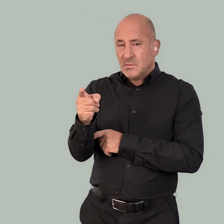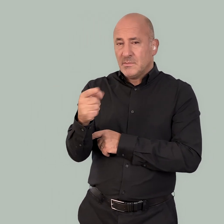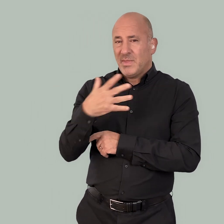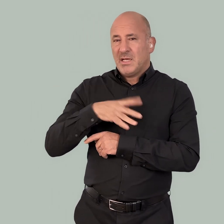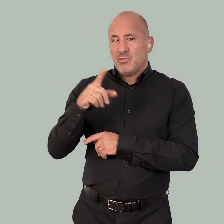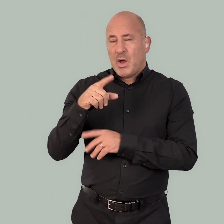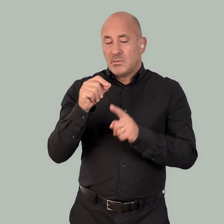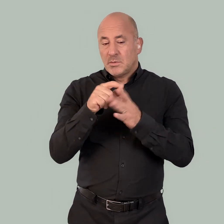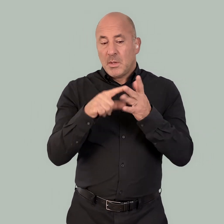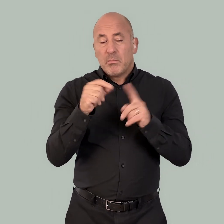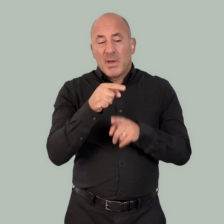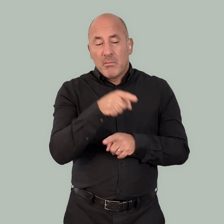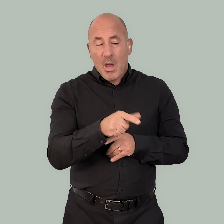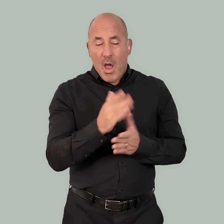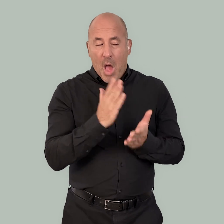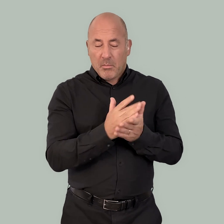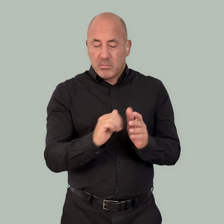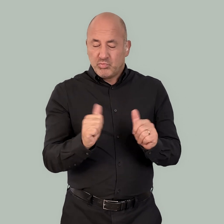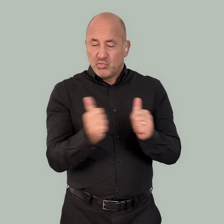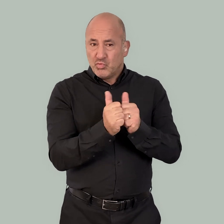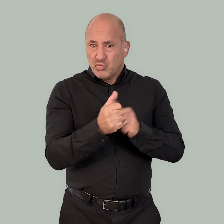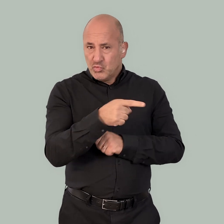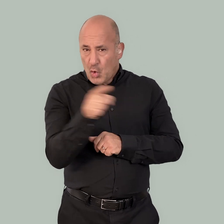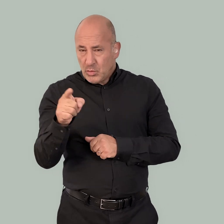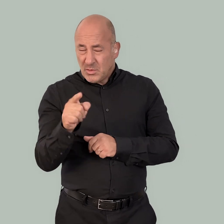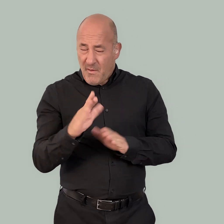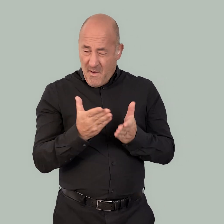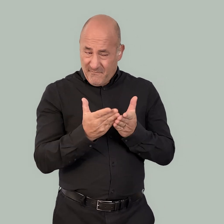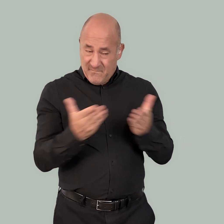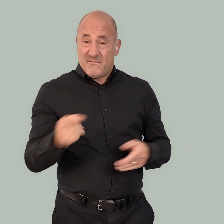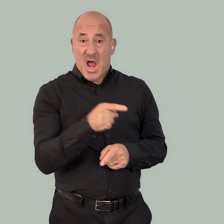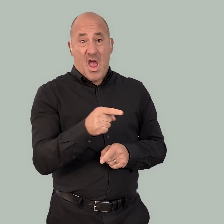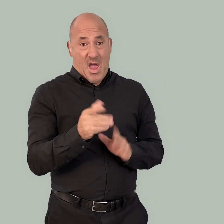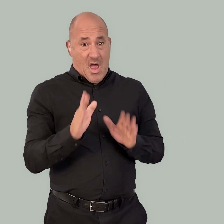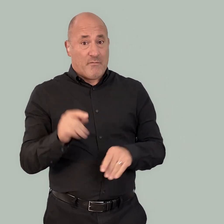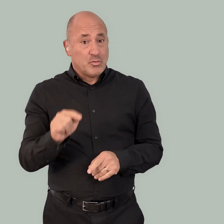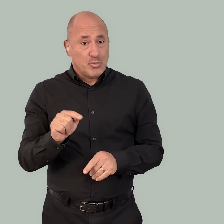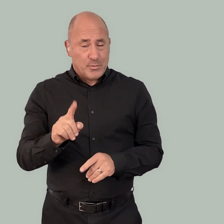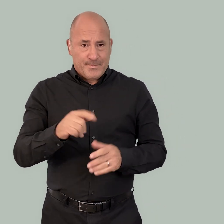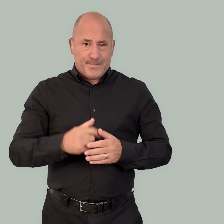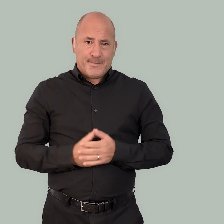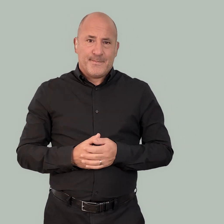can trust in the fairness and fitness of PIP.